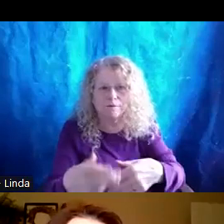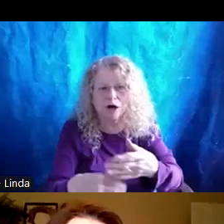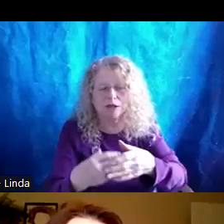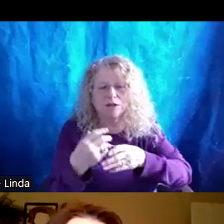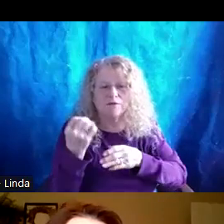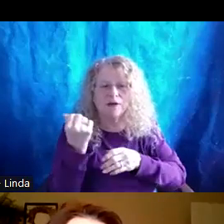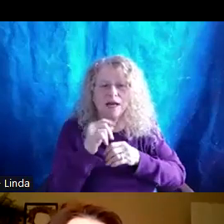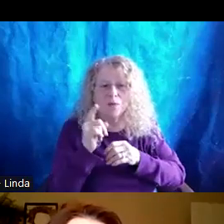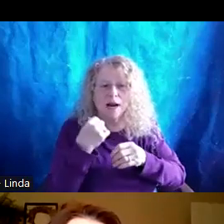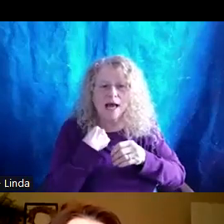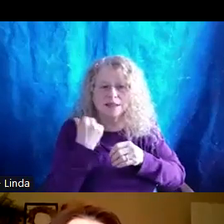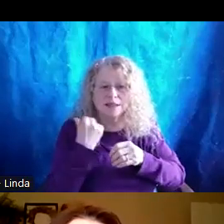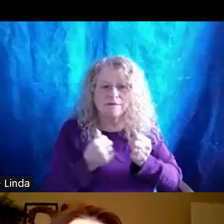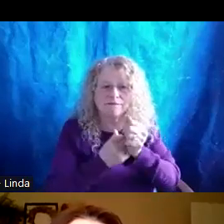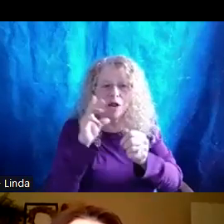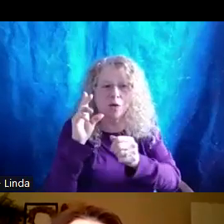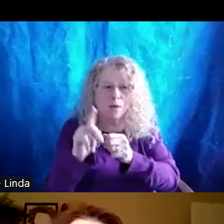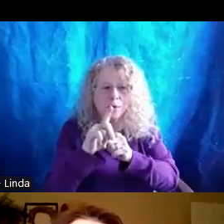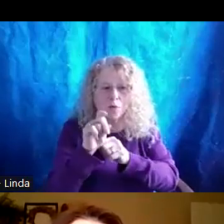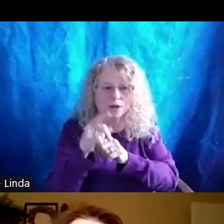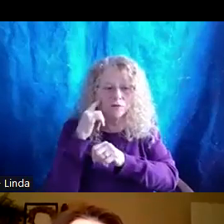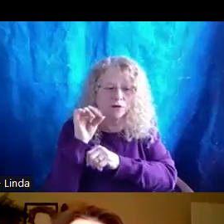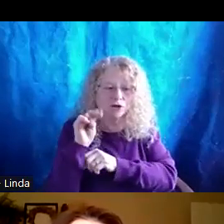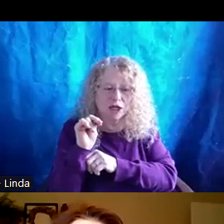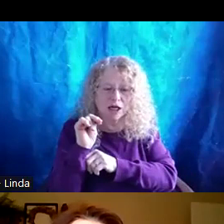SO IF ANYBODY HAS ANY FOLLOW-UP QUESTIONS FOR JEN, GO AHEAD AND PUT THOSE IN THE CHAT